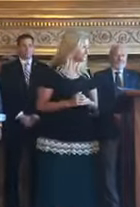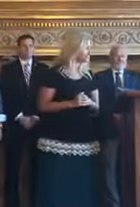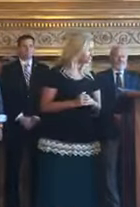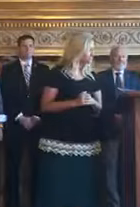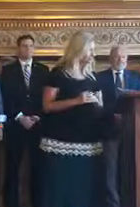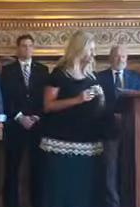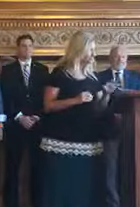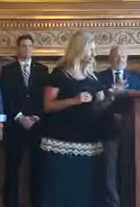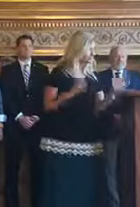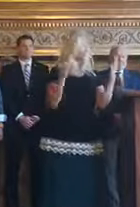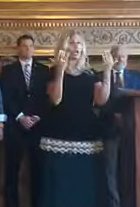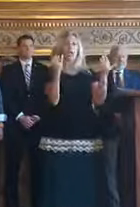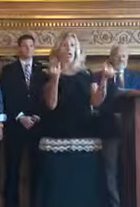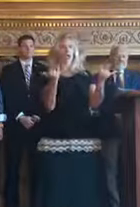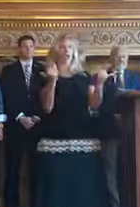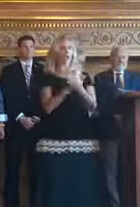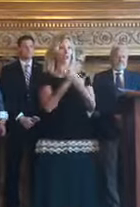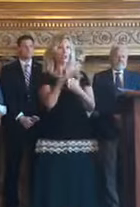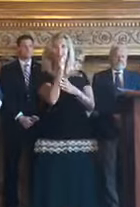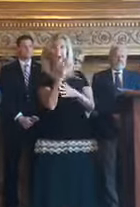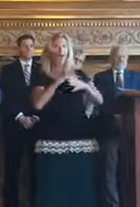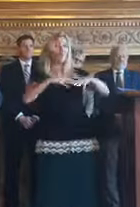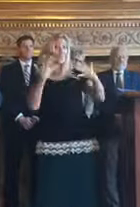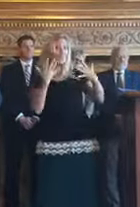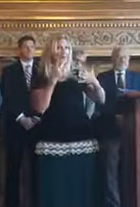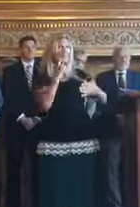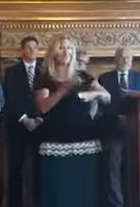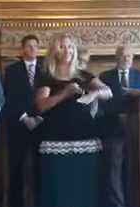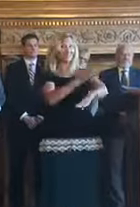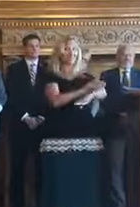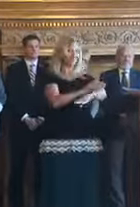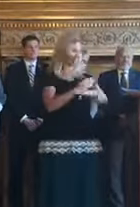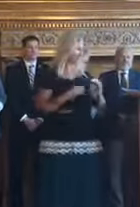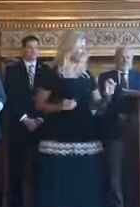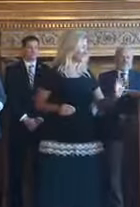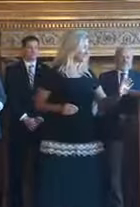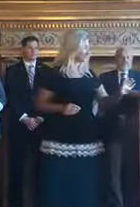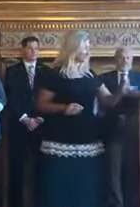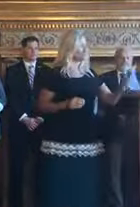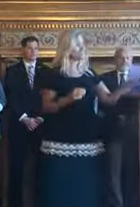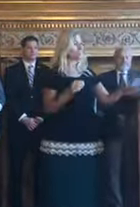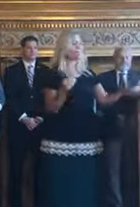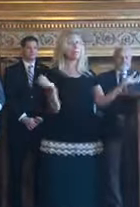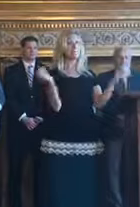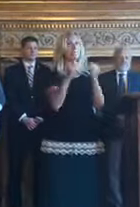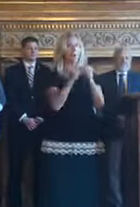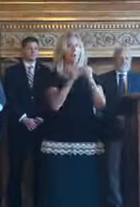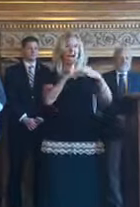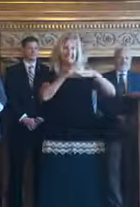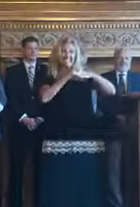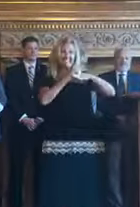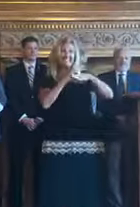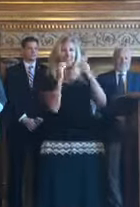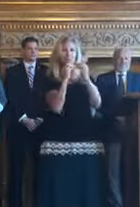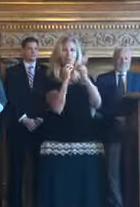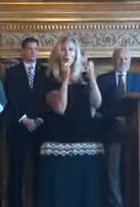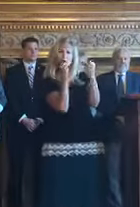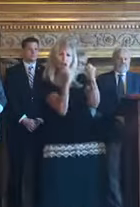I want to prevent those barriers from coming.